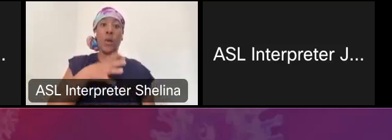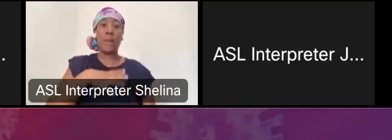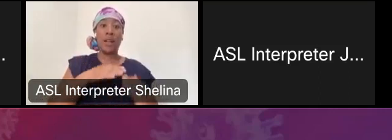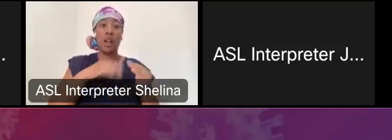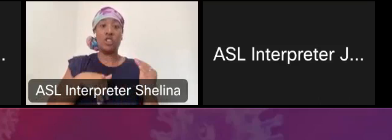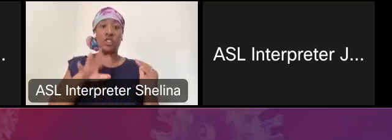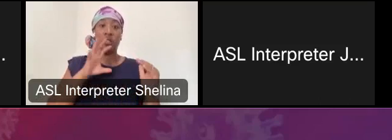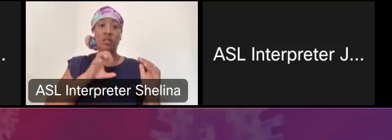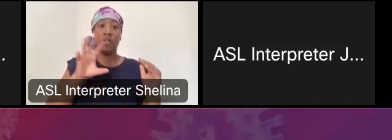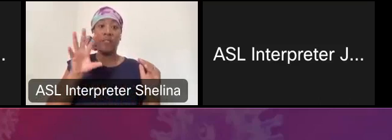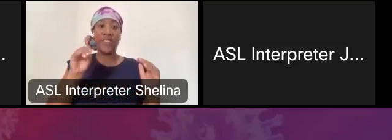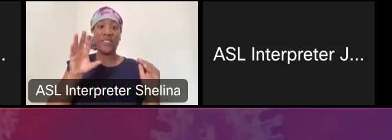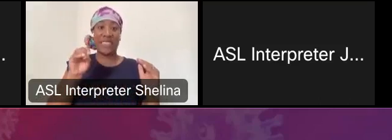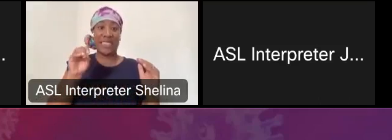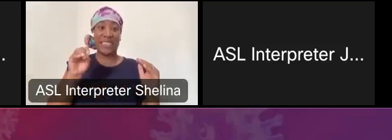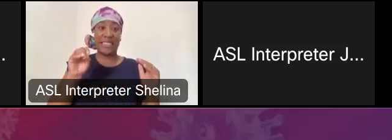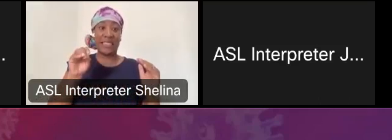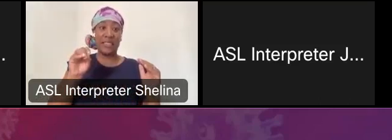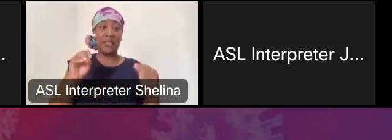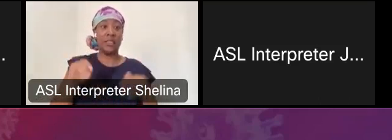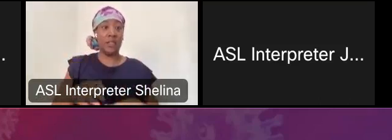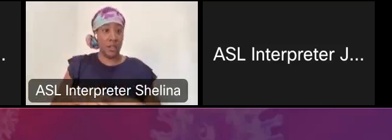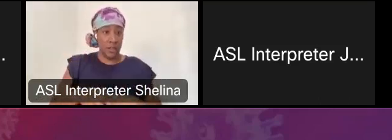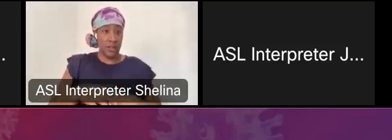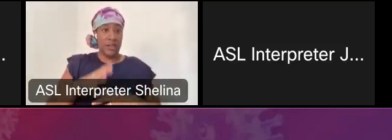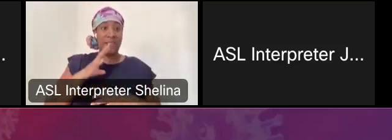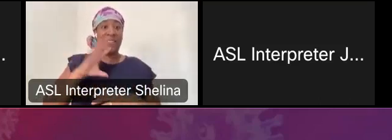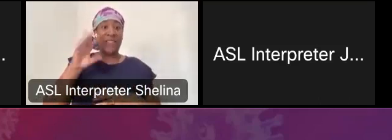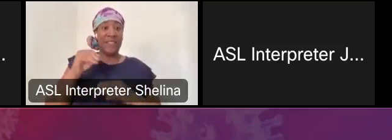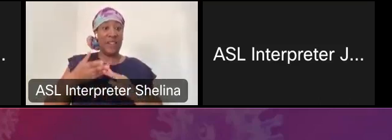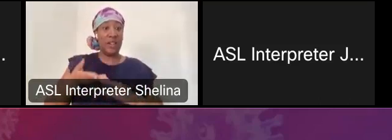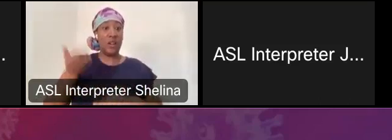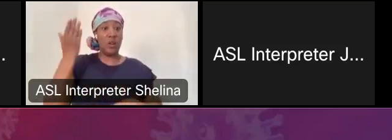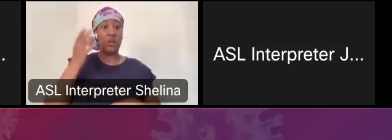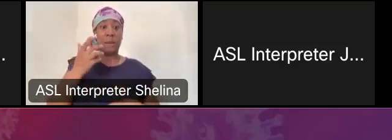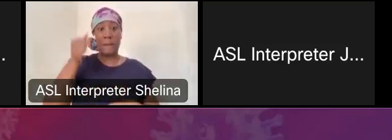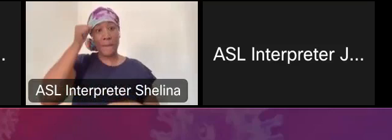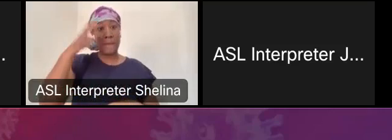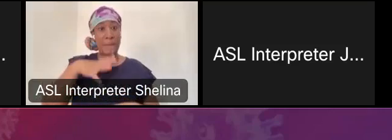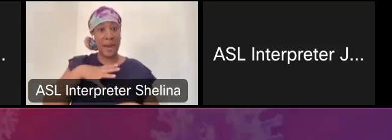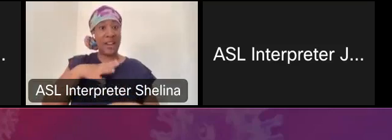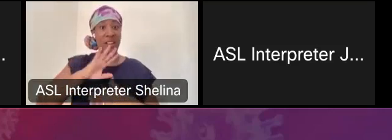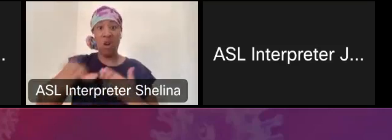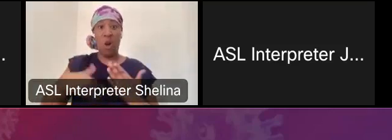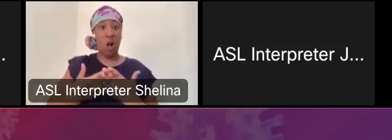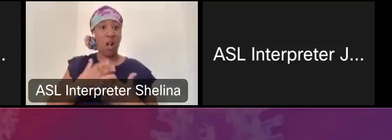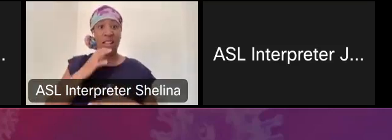For women, 50 years and older, and men of all ages this adverse event is even more rare.